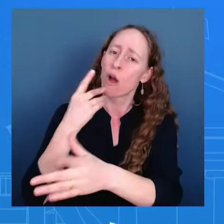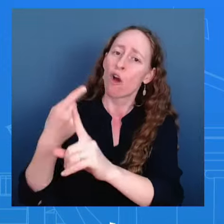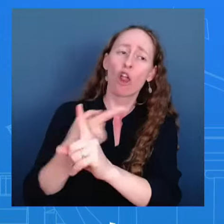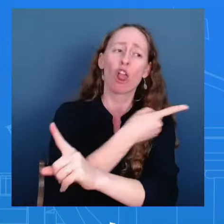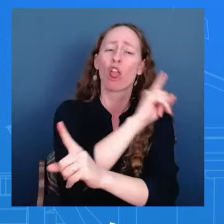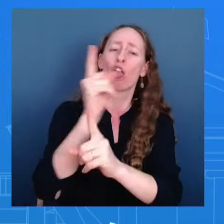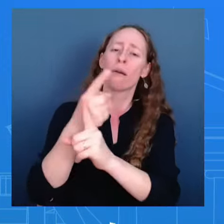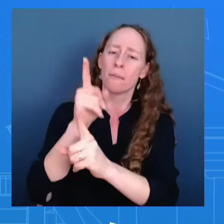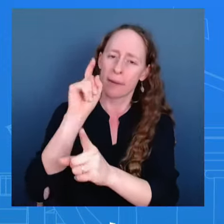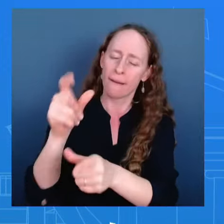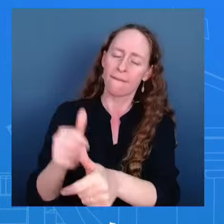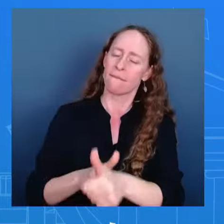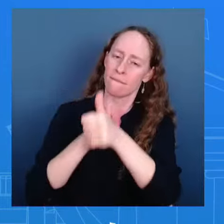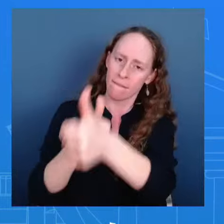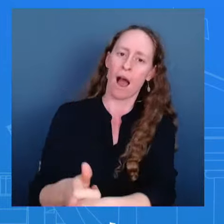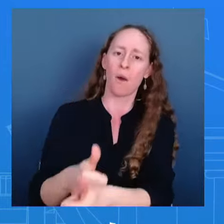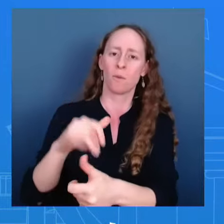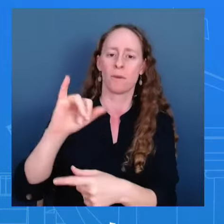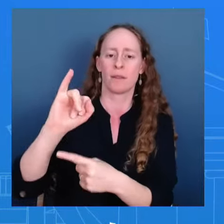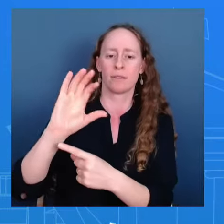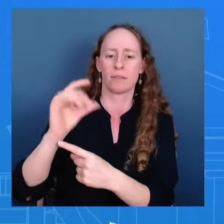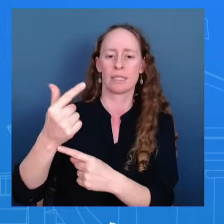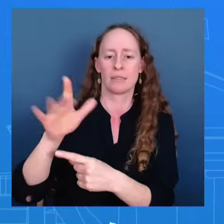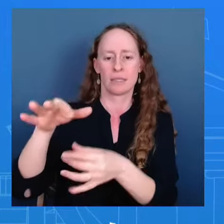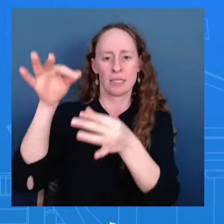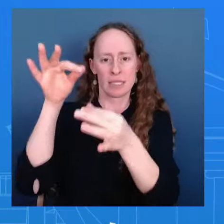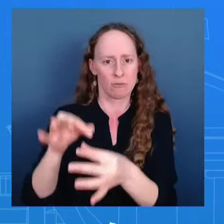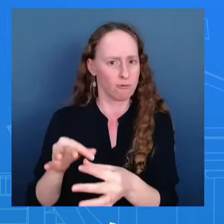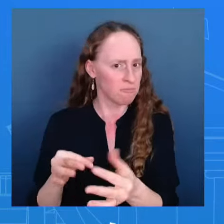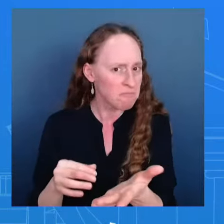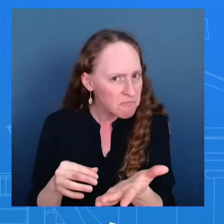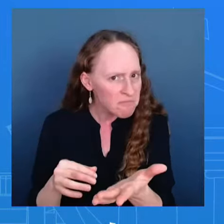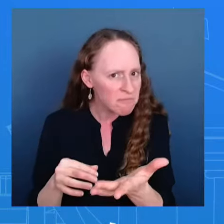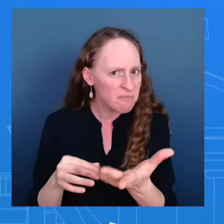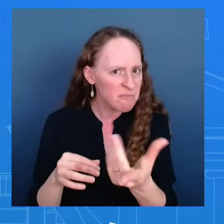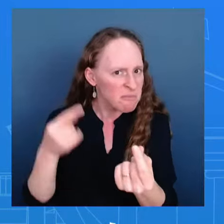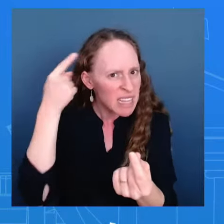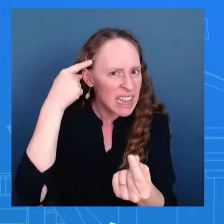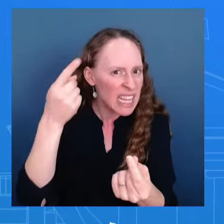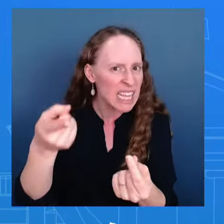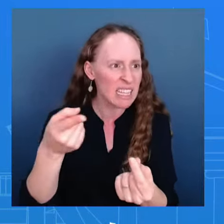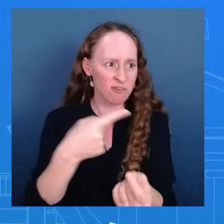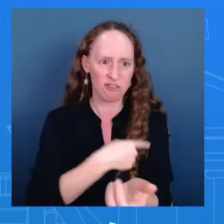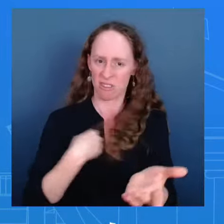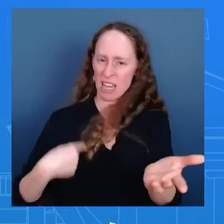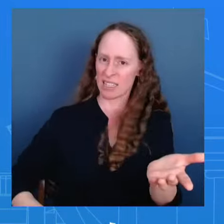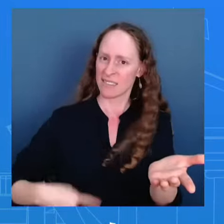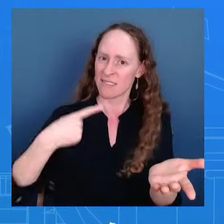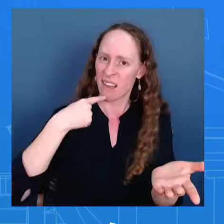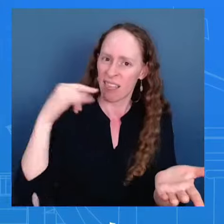but how does the US feel about China taking this step of basically interfering? Mr. Kirby: Not surprised, not surprised.